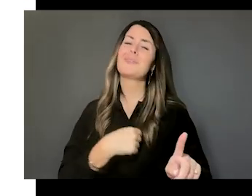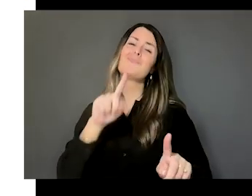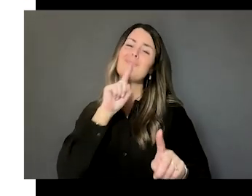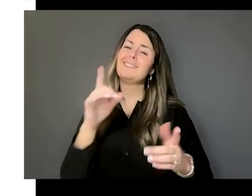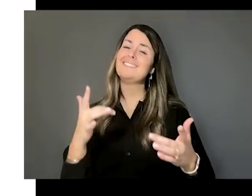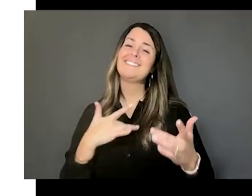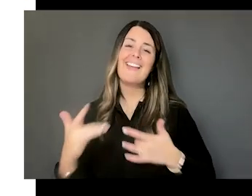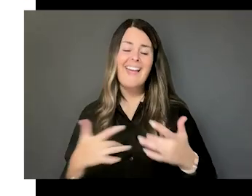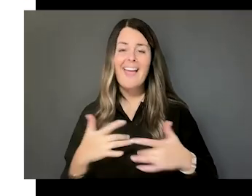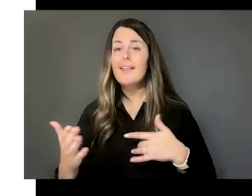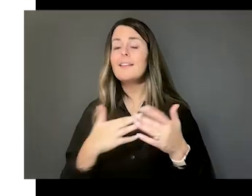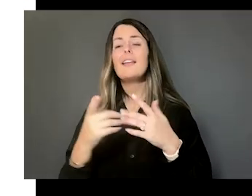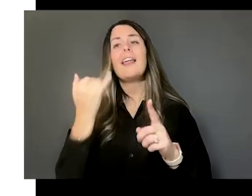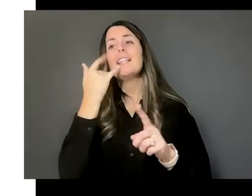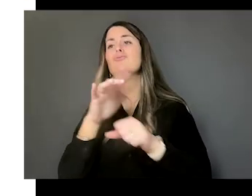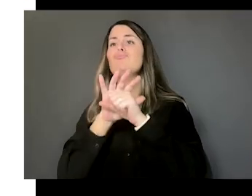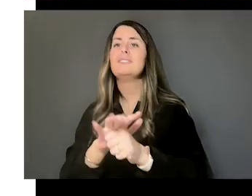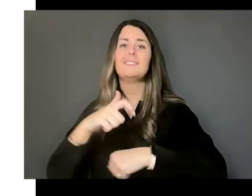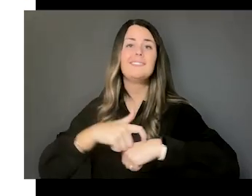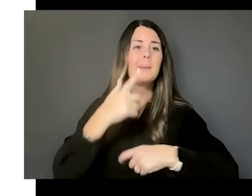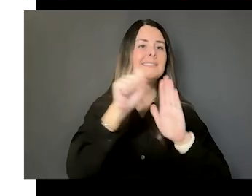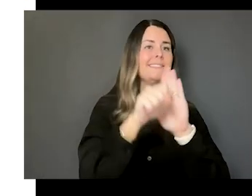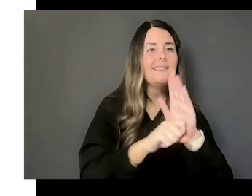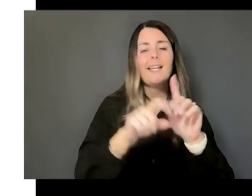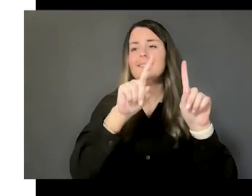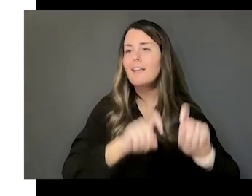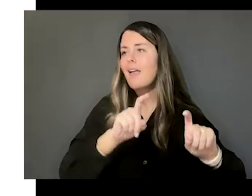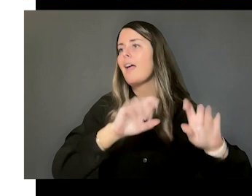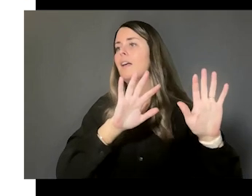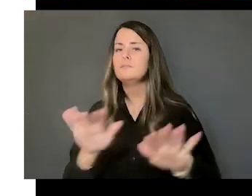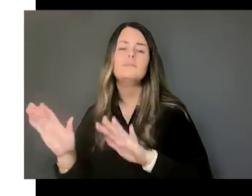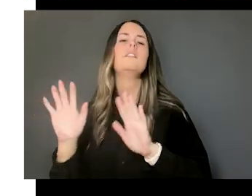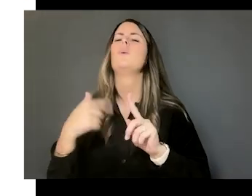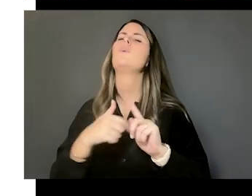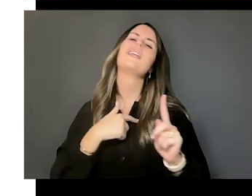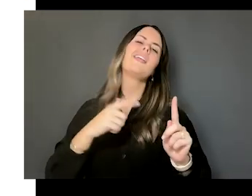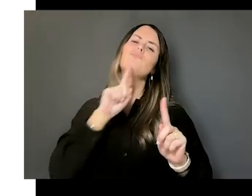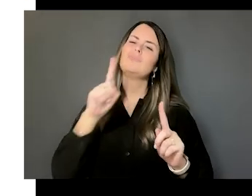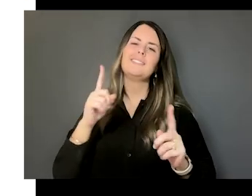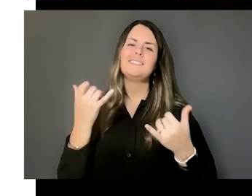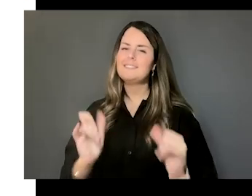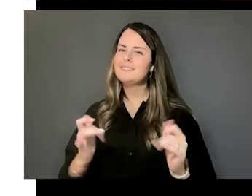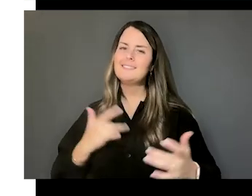even though this is a stressful time of year with state testing and all of that. But we're super excited because,